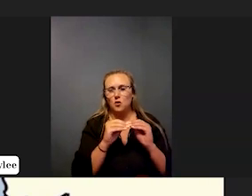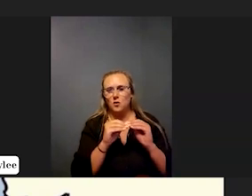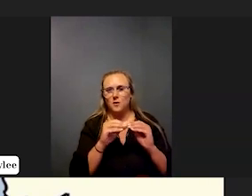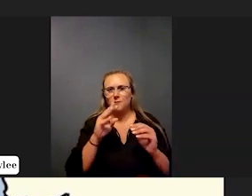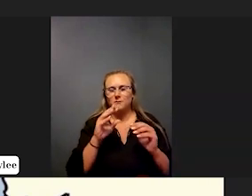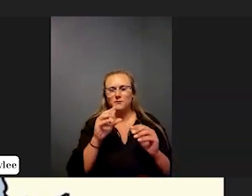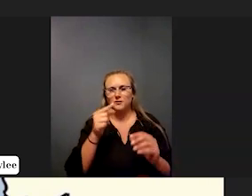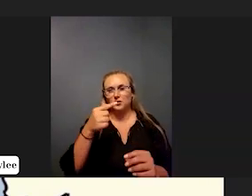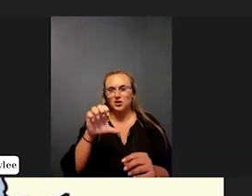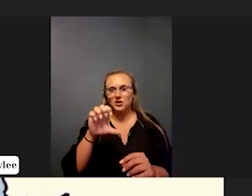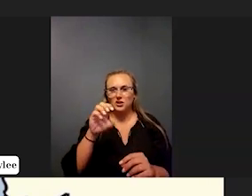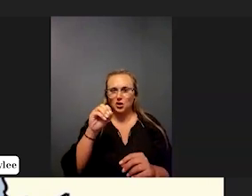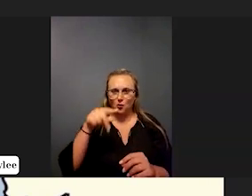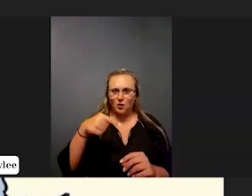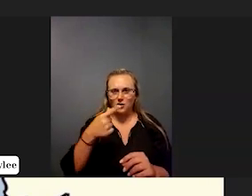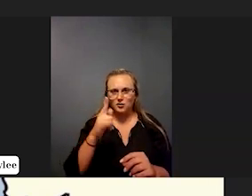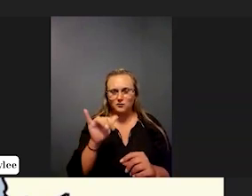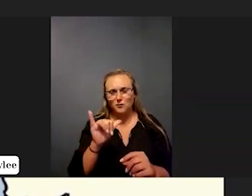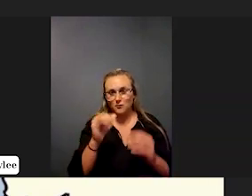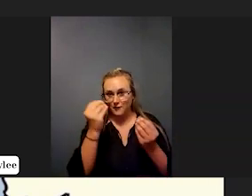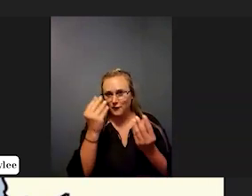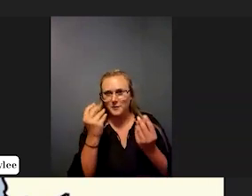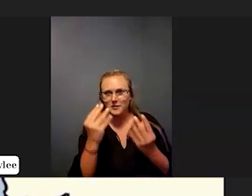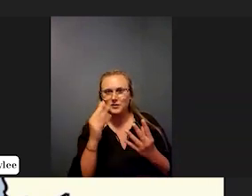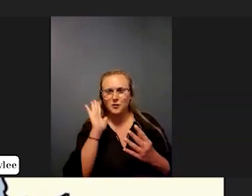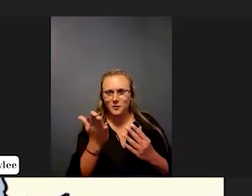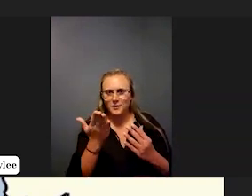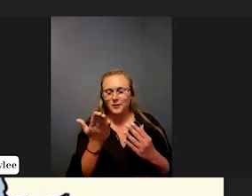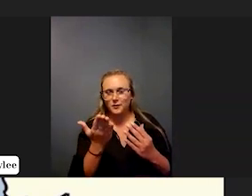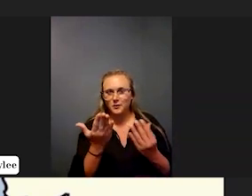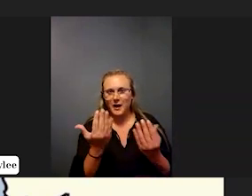Um, the layering of information, is going to become far more common.